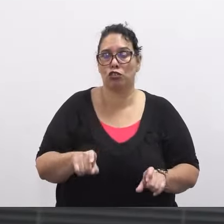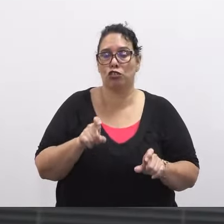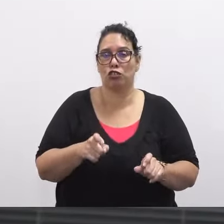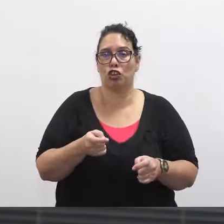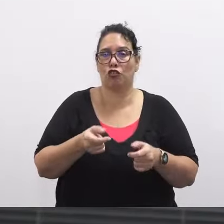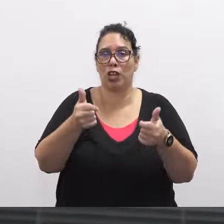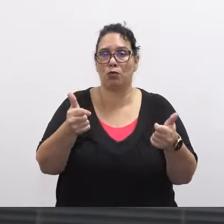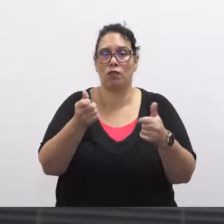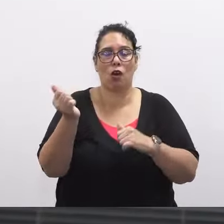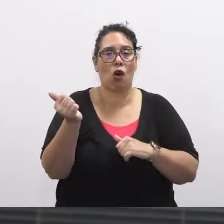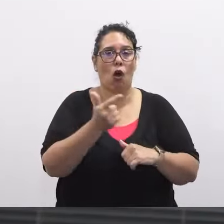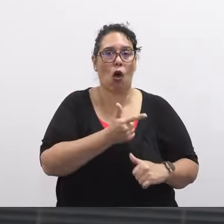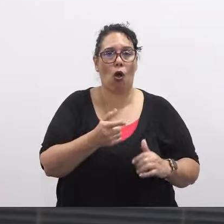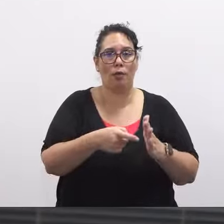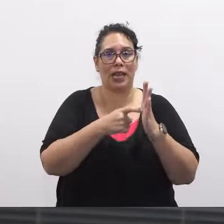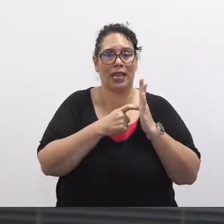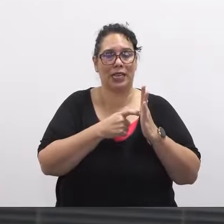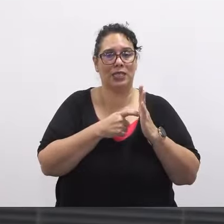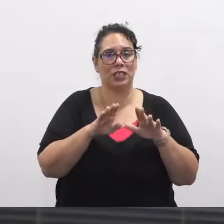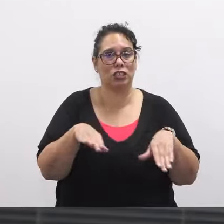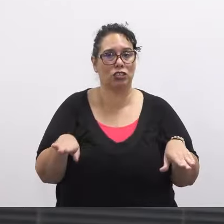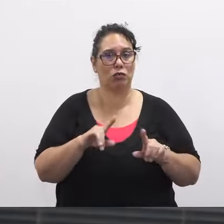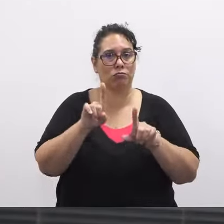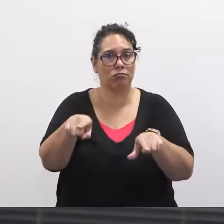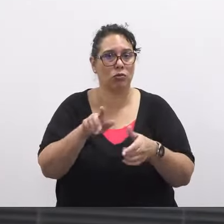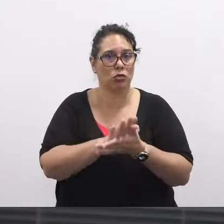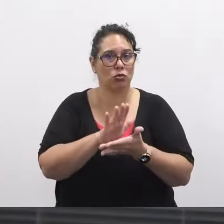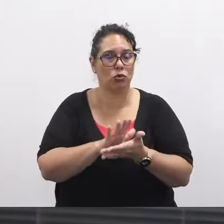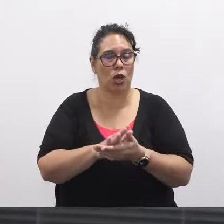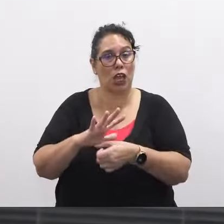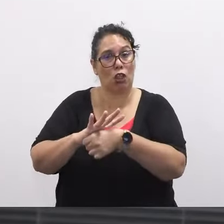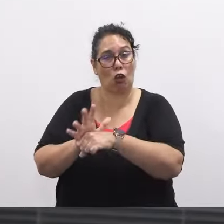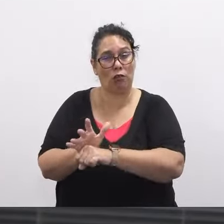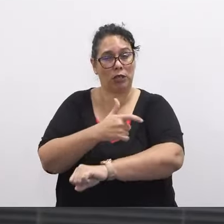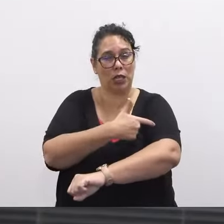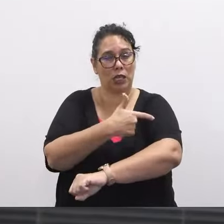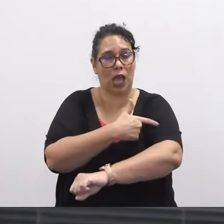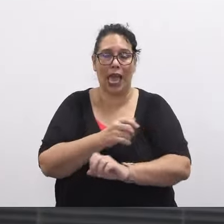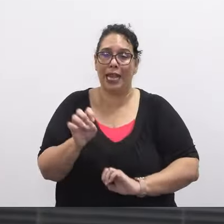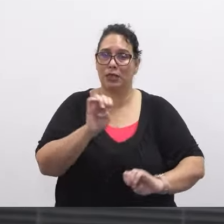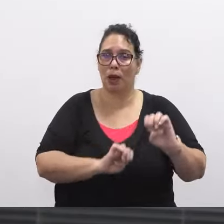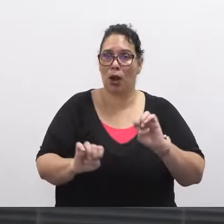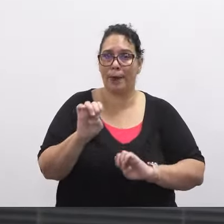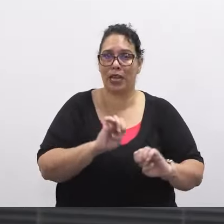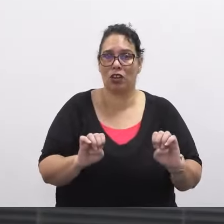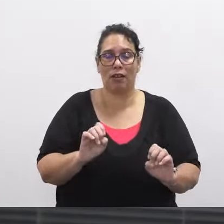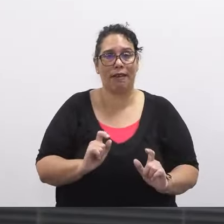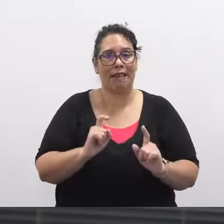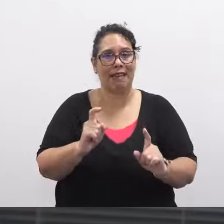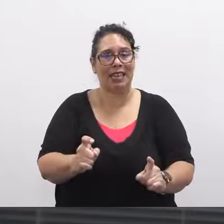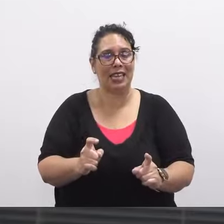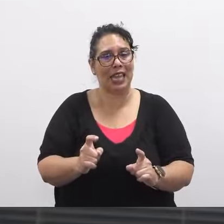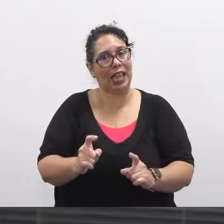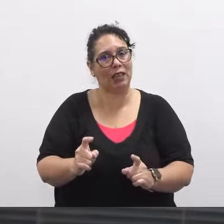for our children attending school. The COVID 19 shots are experimental and give the drug companies full immunity.